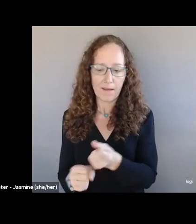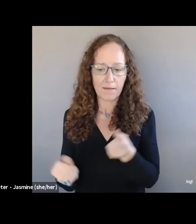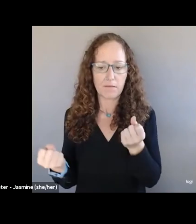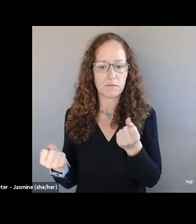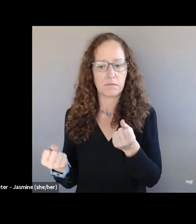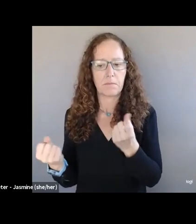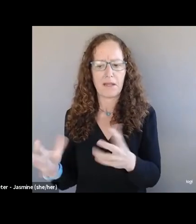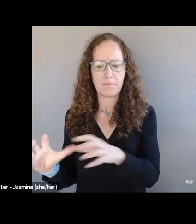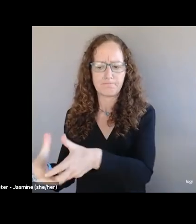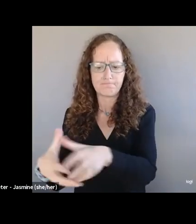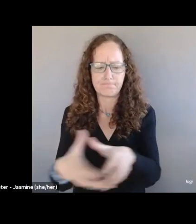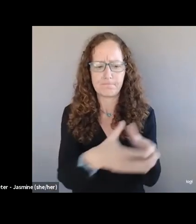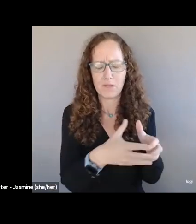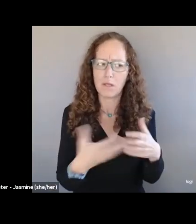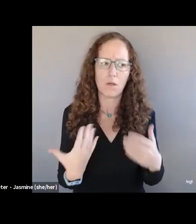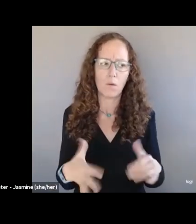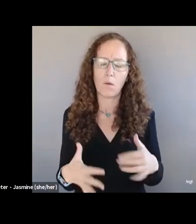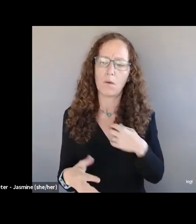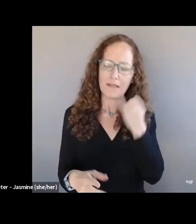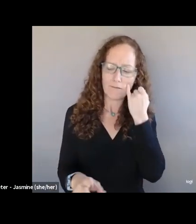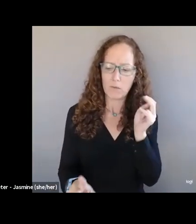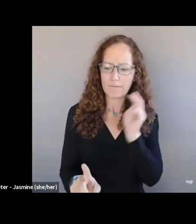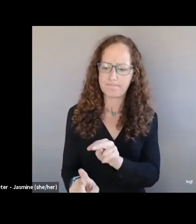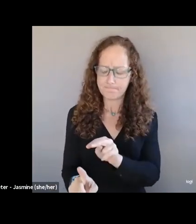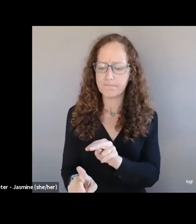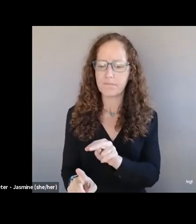and their relation to each other, and the land. as central